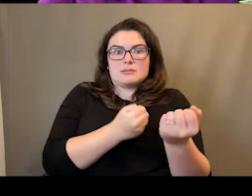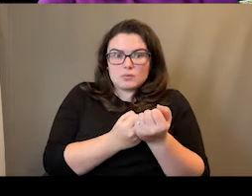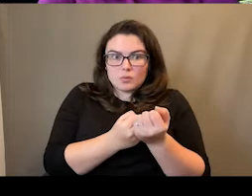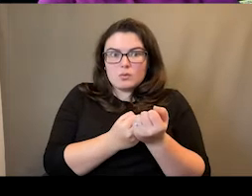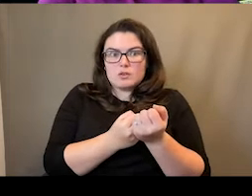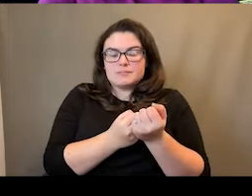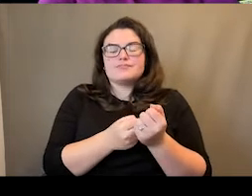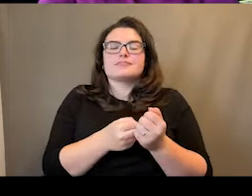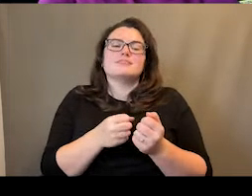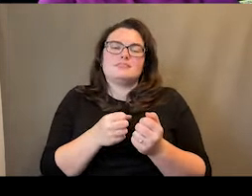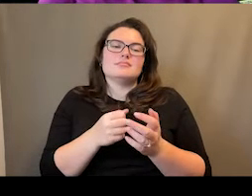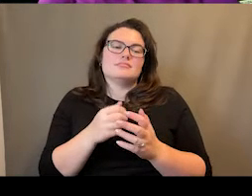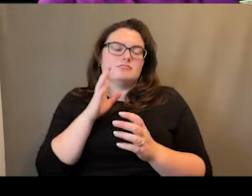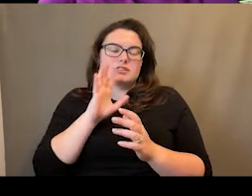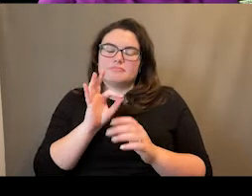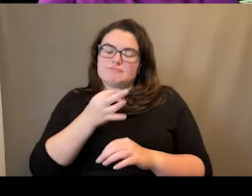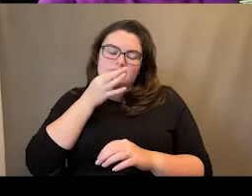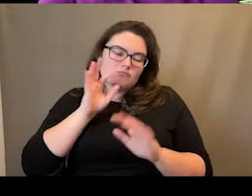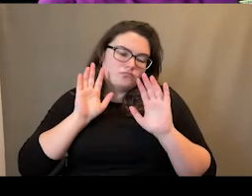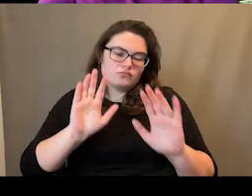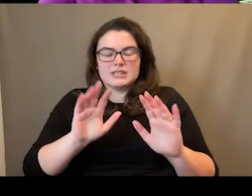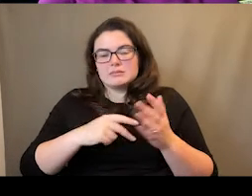this is an excellent program to check out